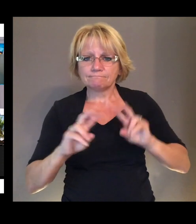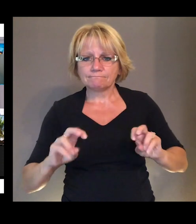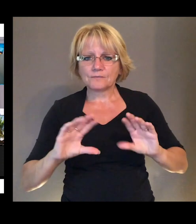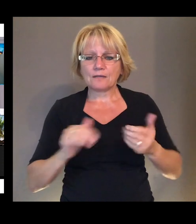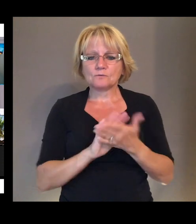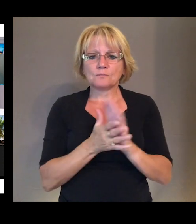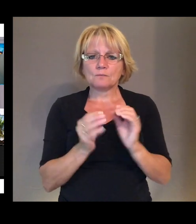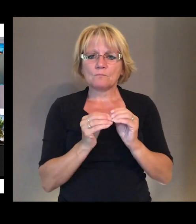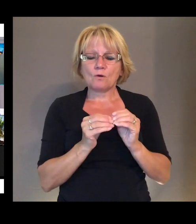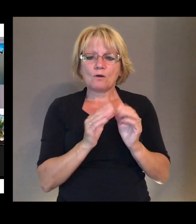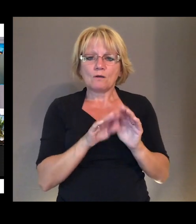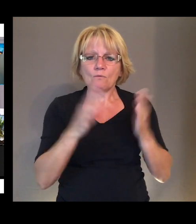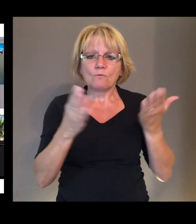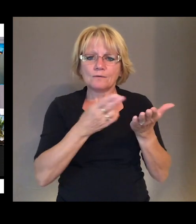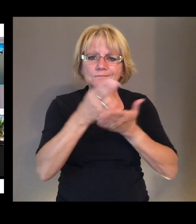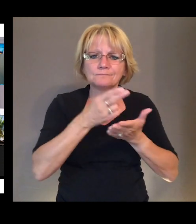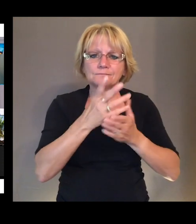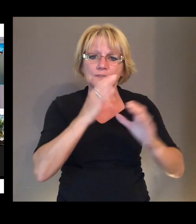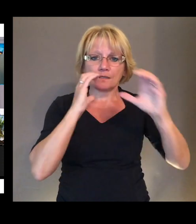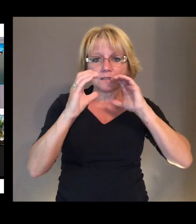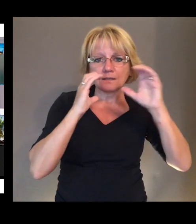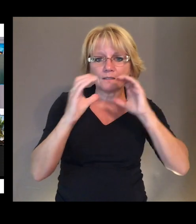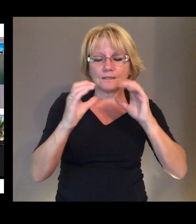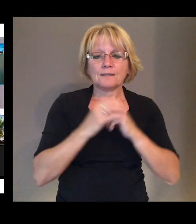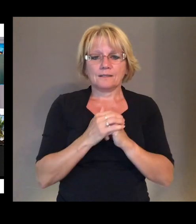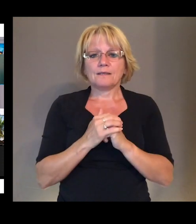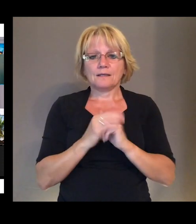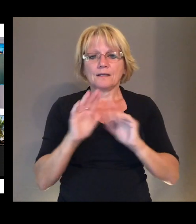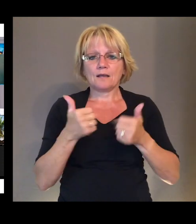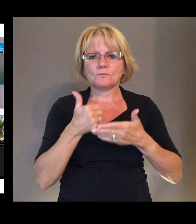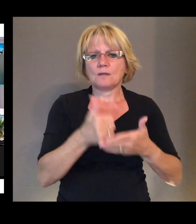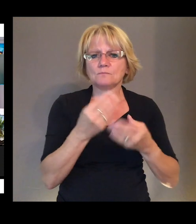and also be able to look at ways that we can kind of solve some of the issues